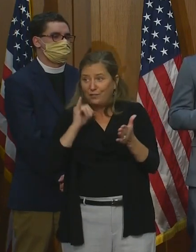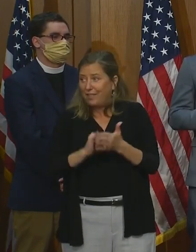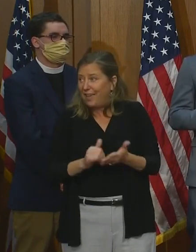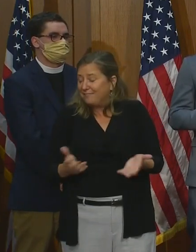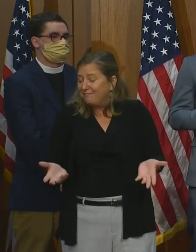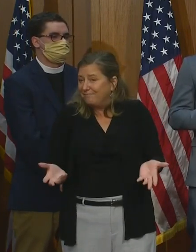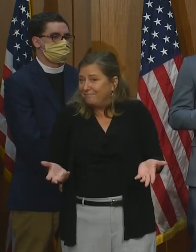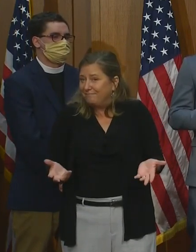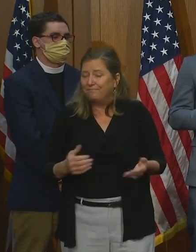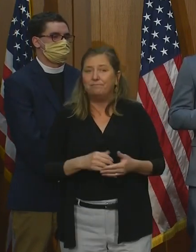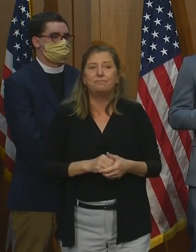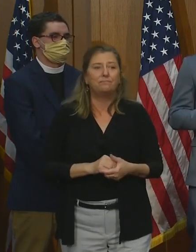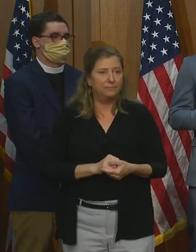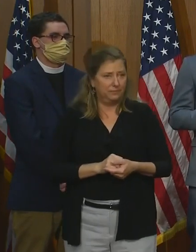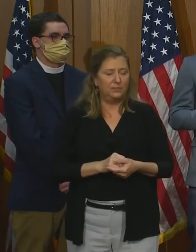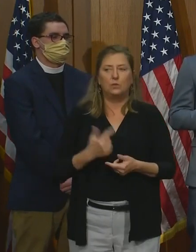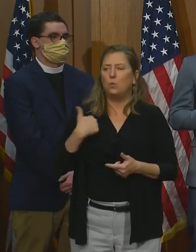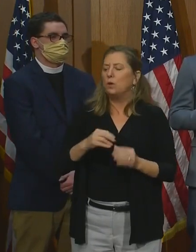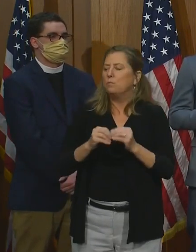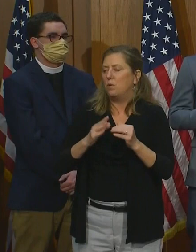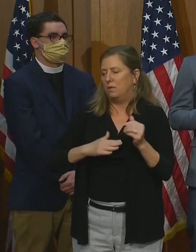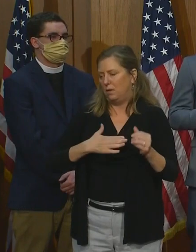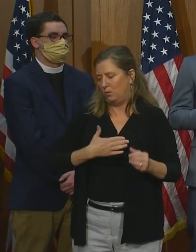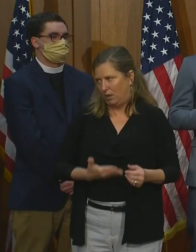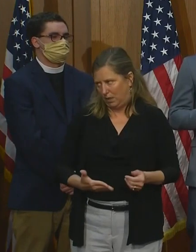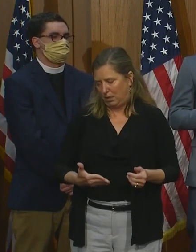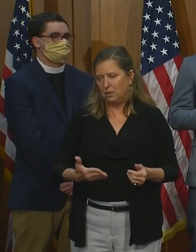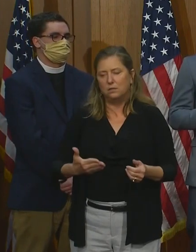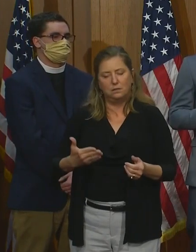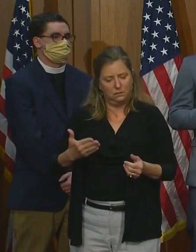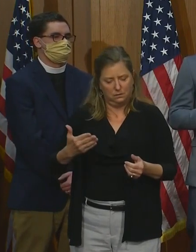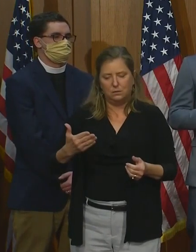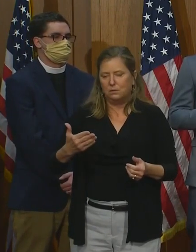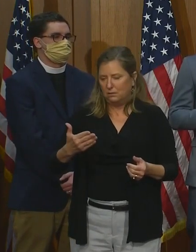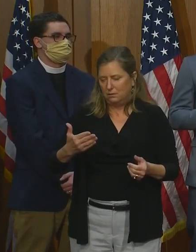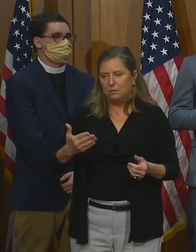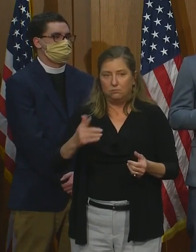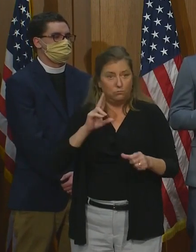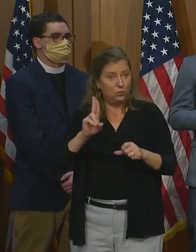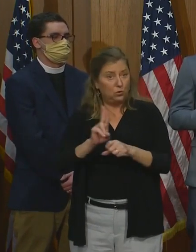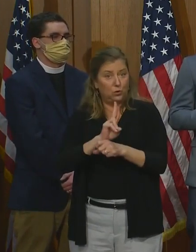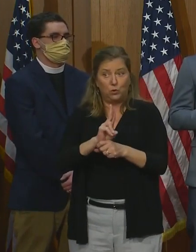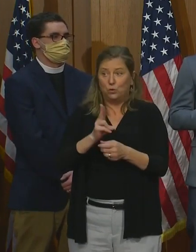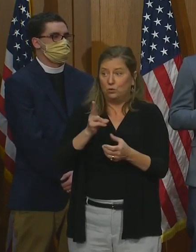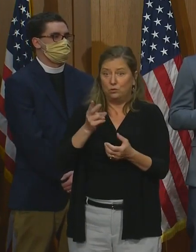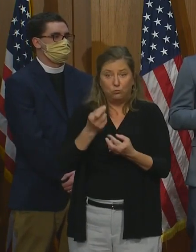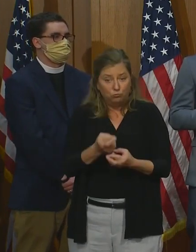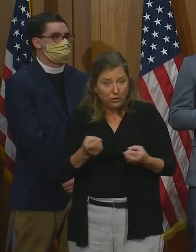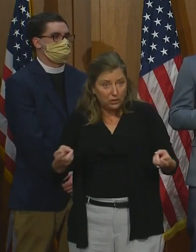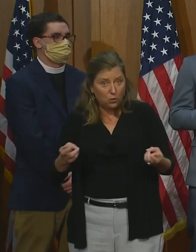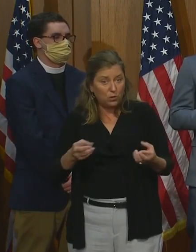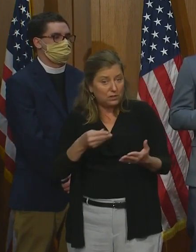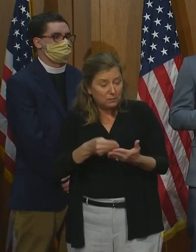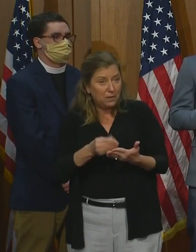MESSAGE AND THERE'S NO PRICE TO THAT AND SO WELL WE'RE-